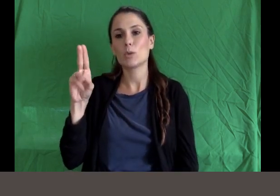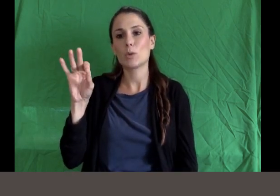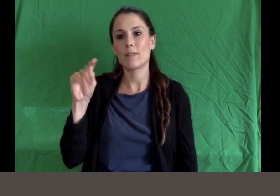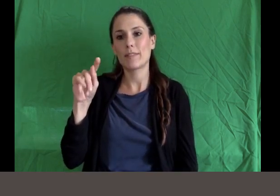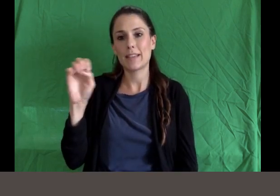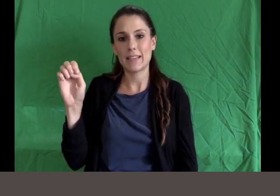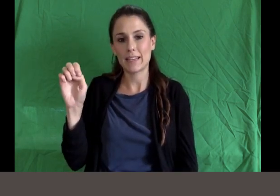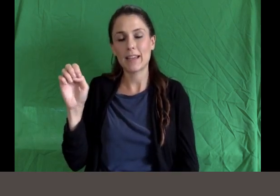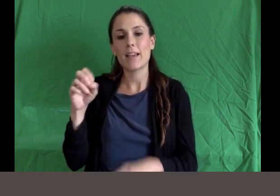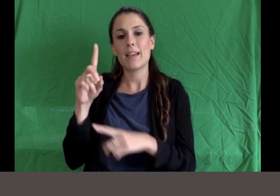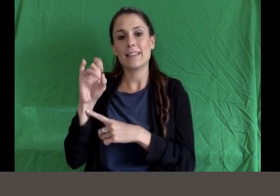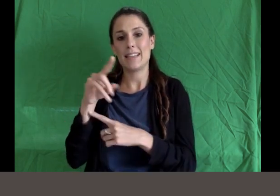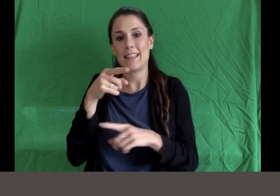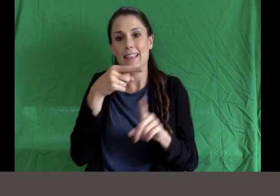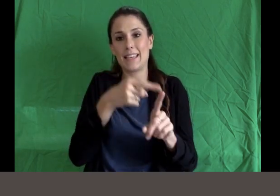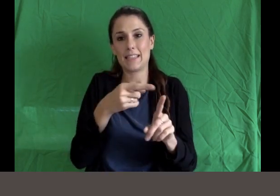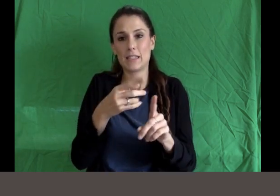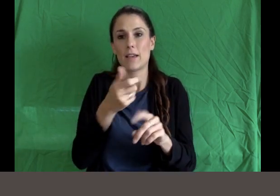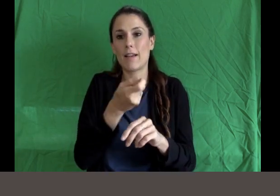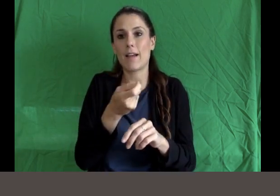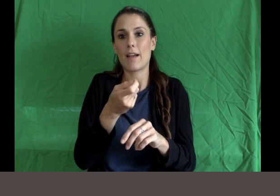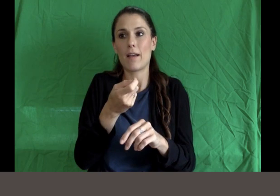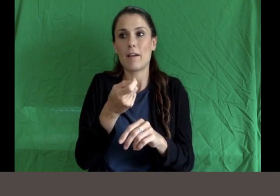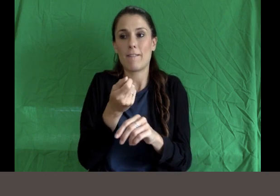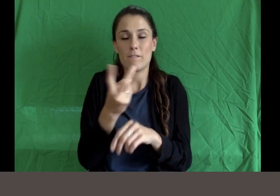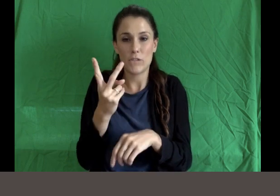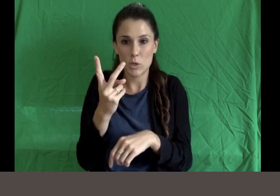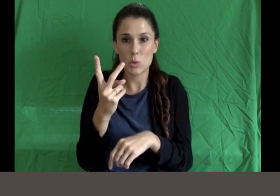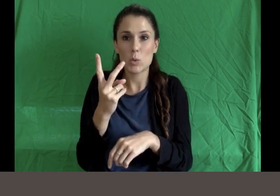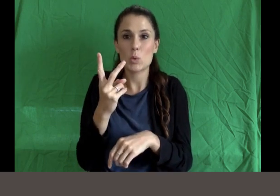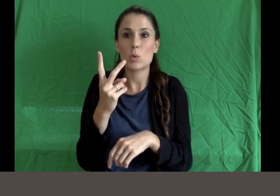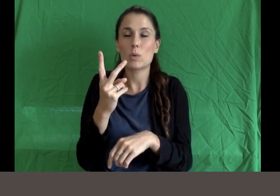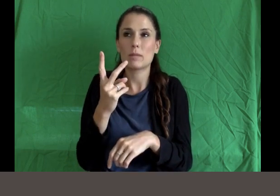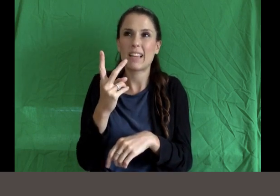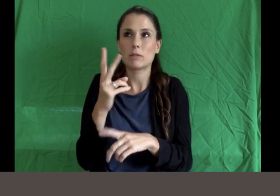for the weather in 2003 but effectively what's happening is each of these bars here in the